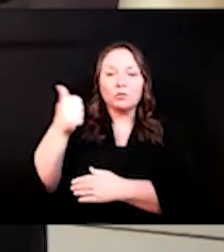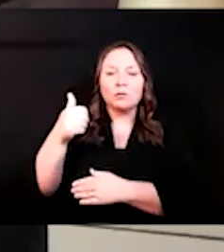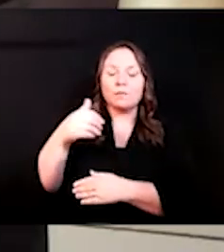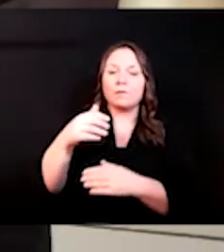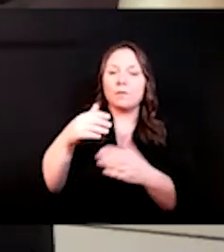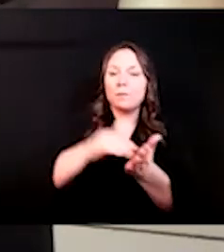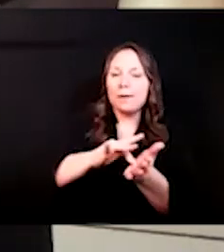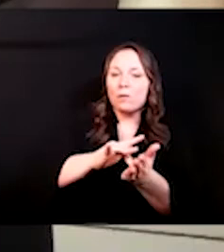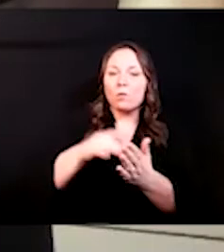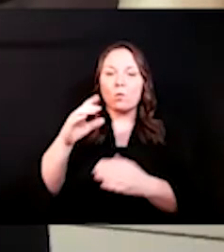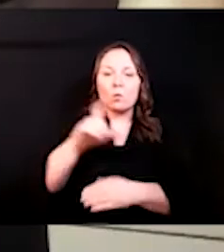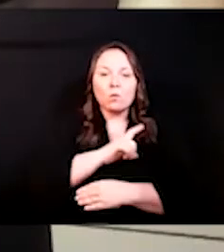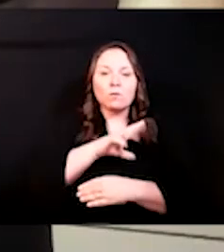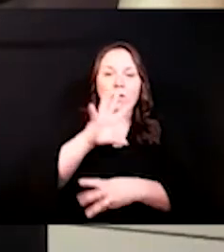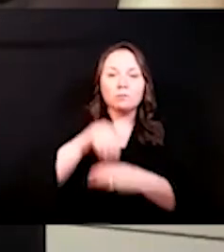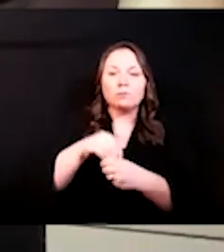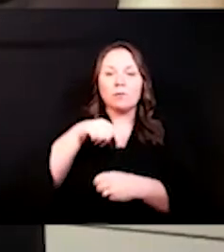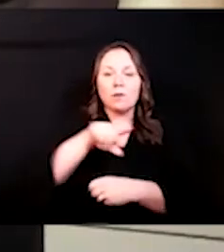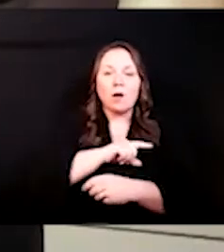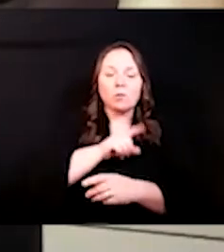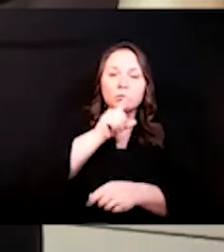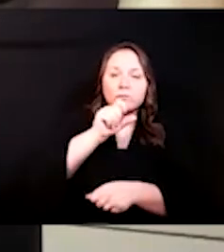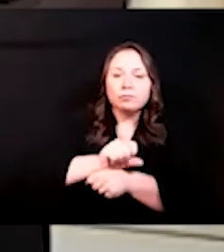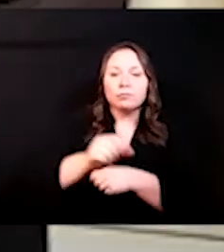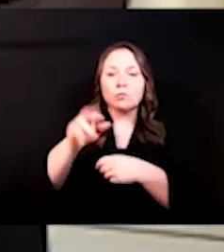DR. JULIE VARUGHESE WHO IS AMERICARES CHIEF MEDICAL